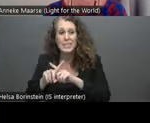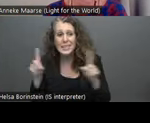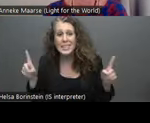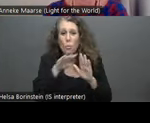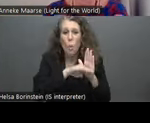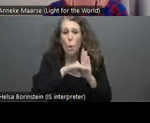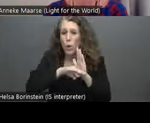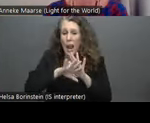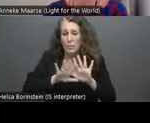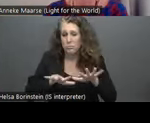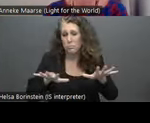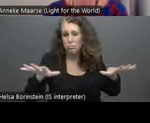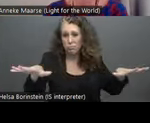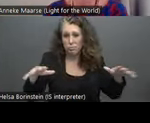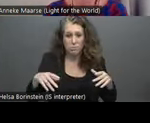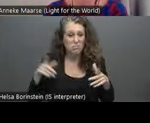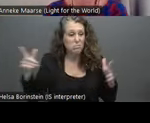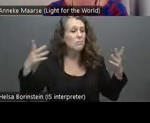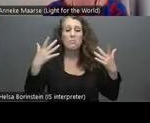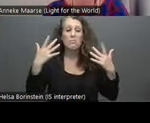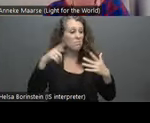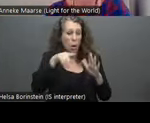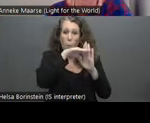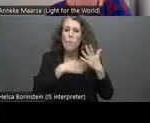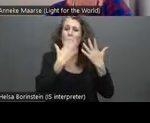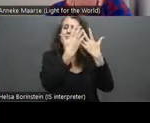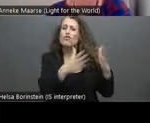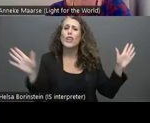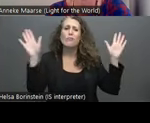15:36:50 that are mainstream programs that with the support of the facilitators have